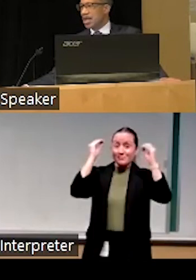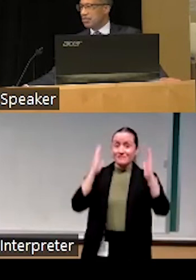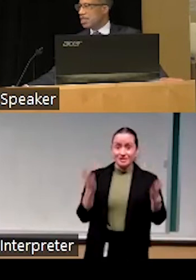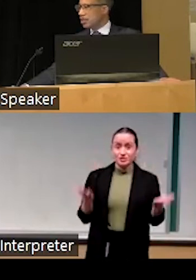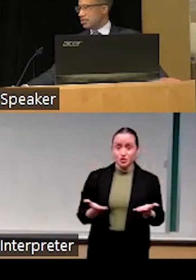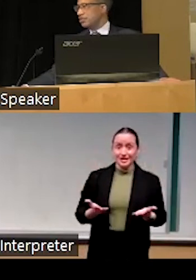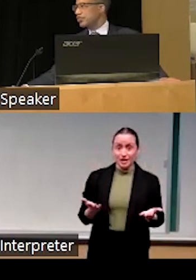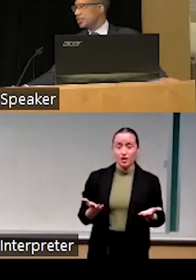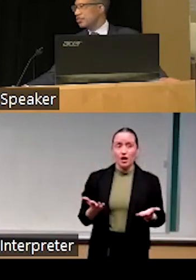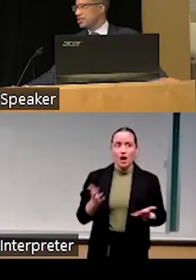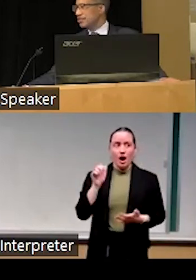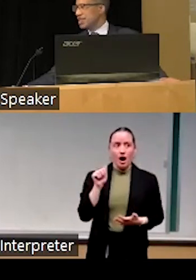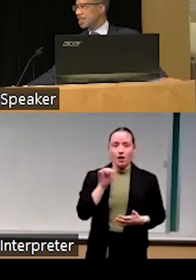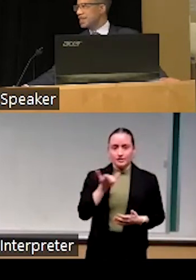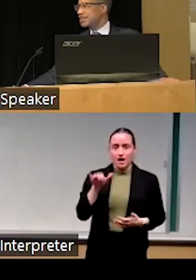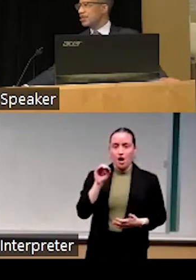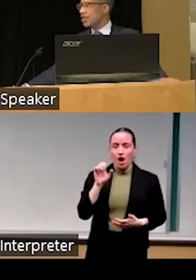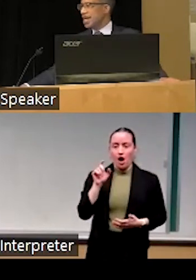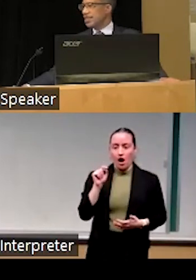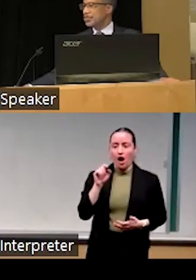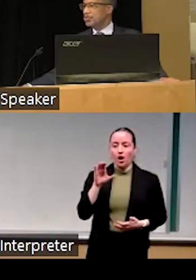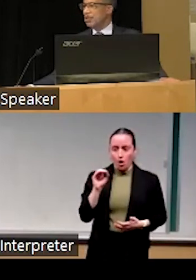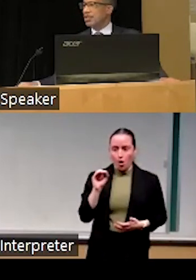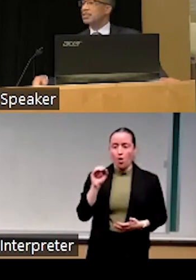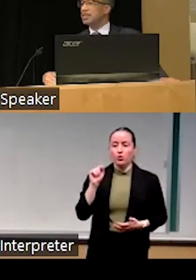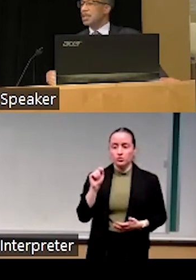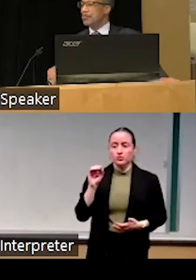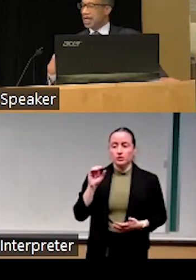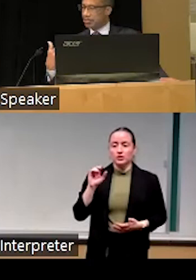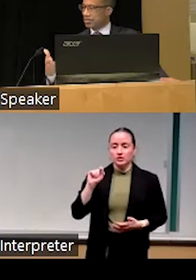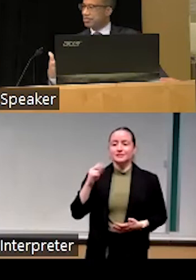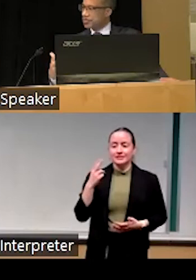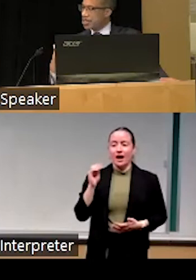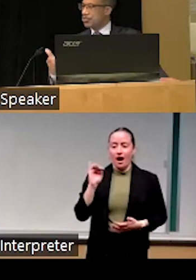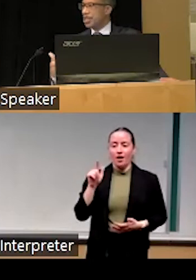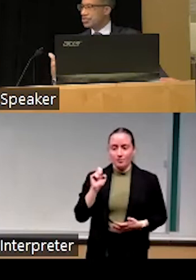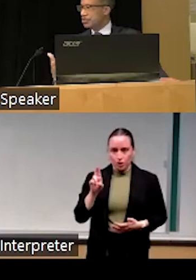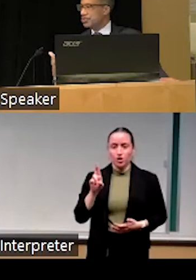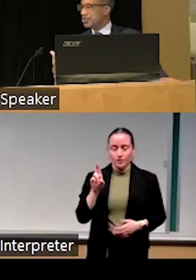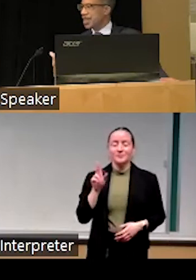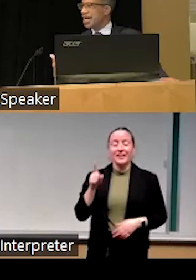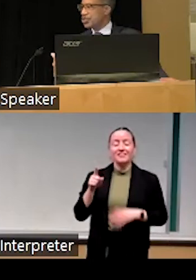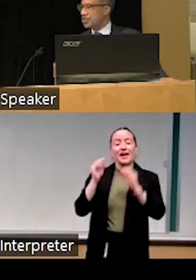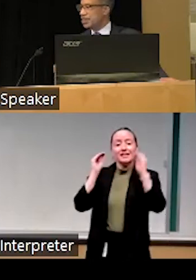um Otto taller it was a Viennese psychoanalyst who taught about the introduction to Psychiatry